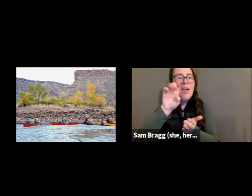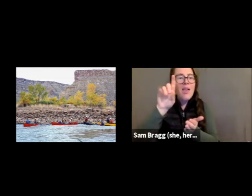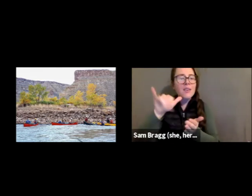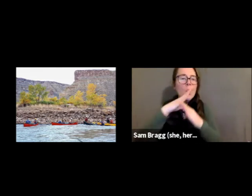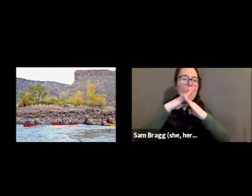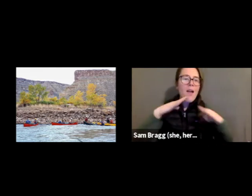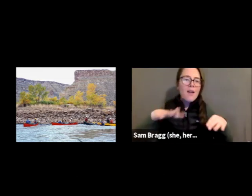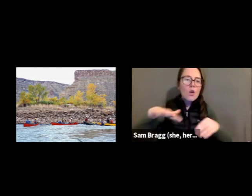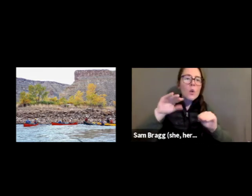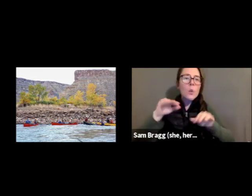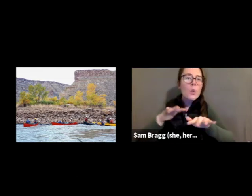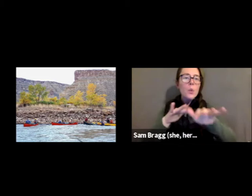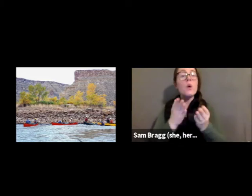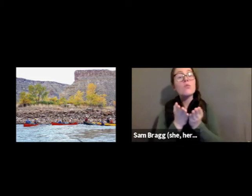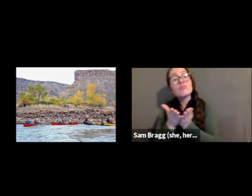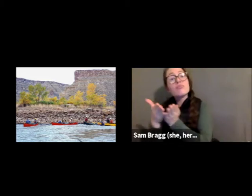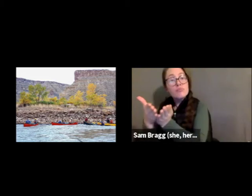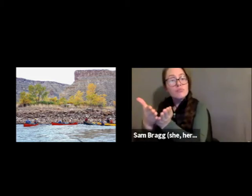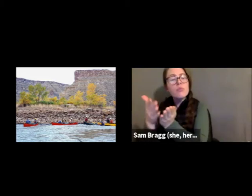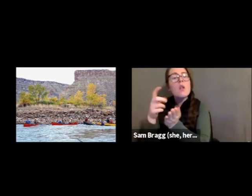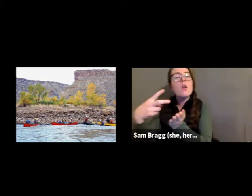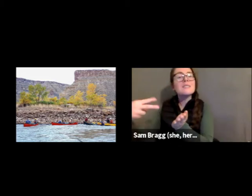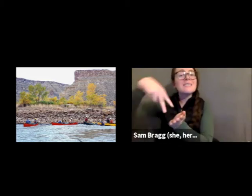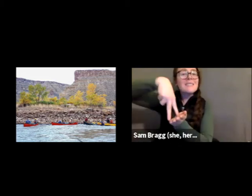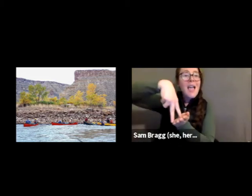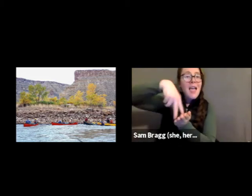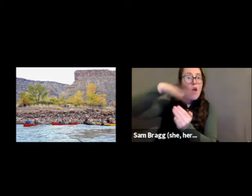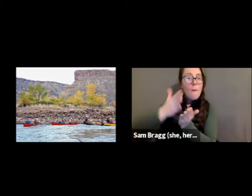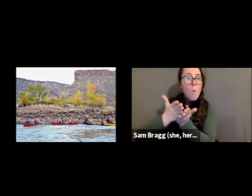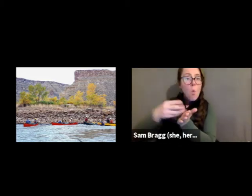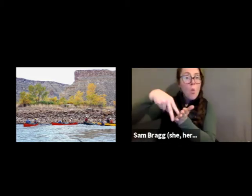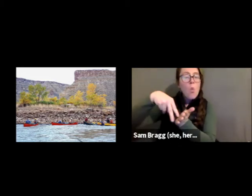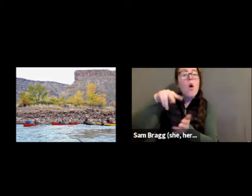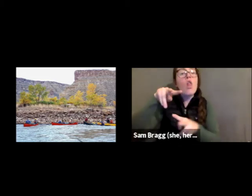sort of dangerous and that was just sort of us following through the scouting and standing on the